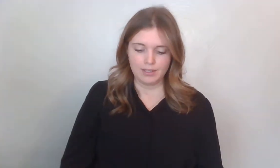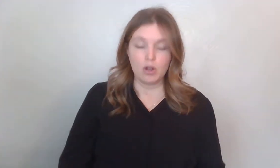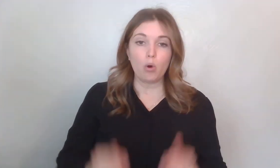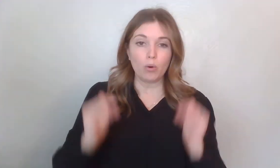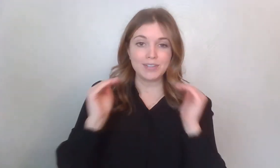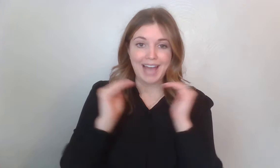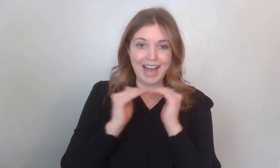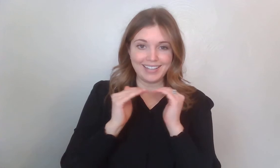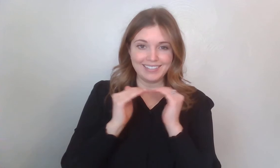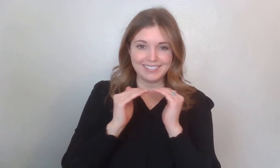or TIE